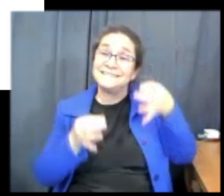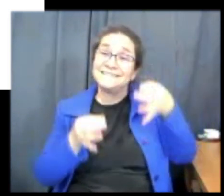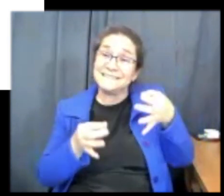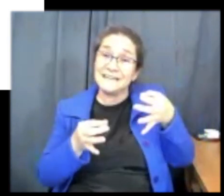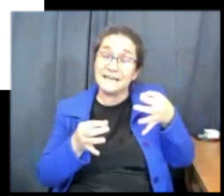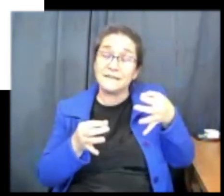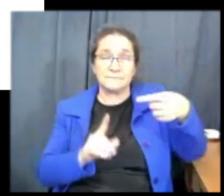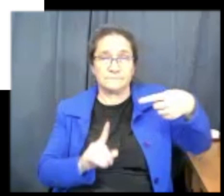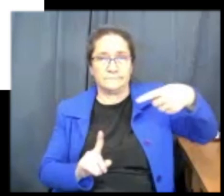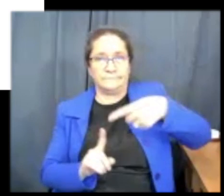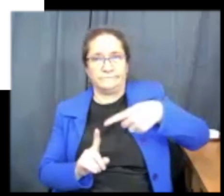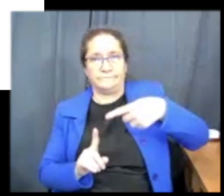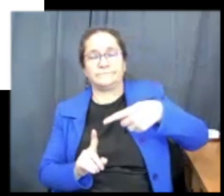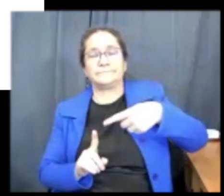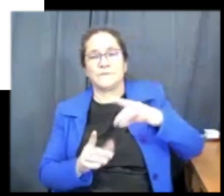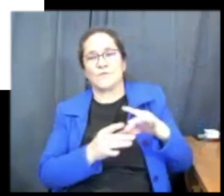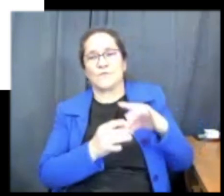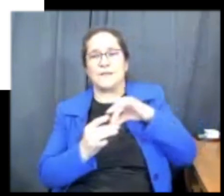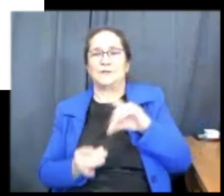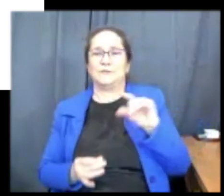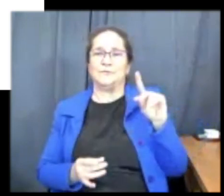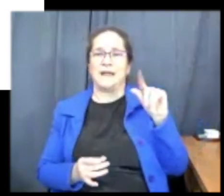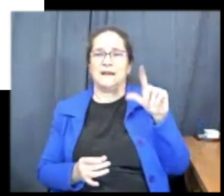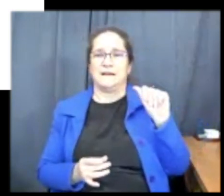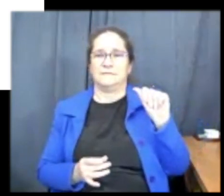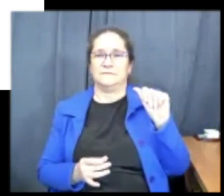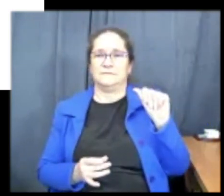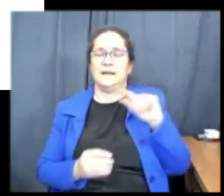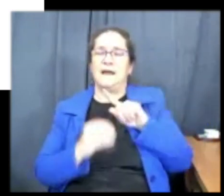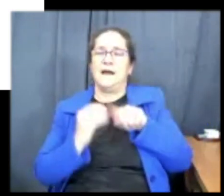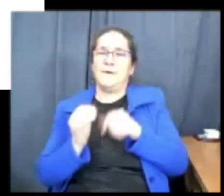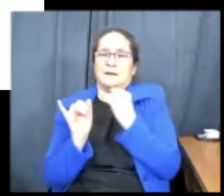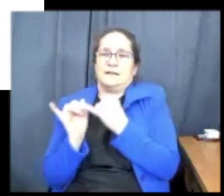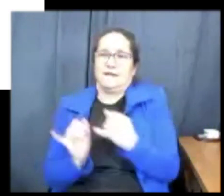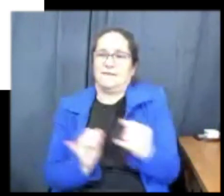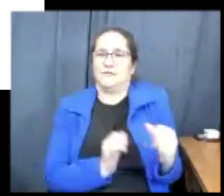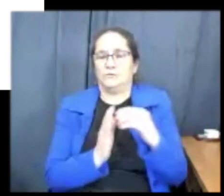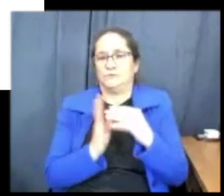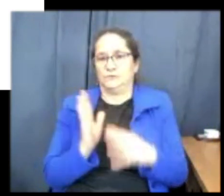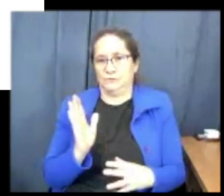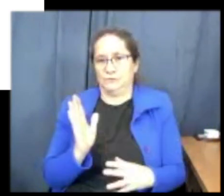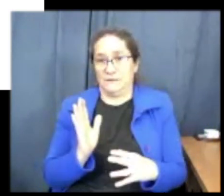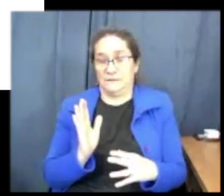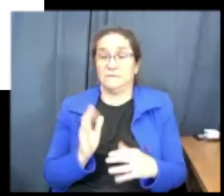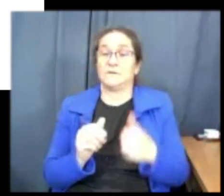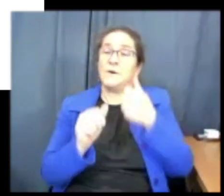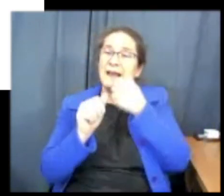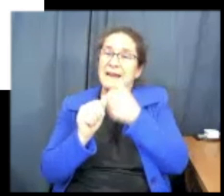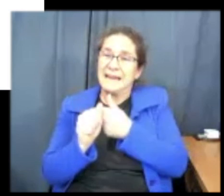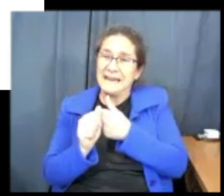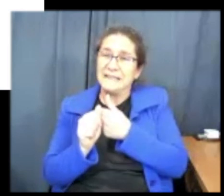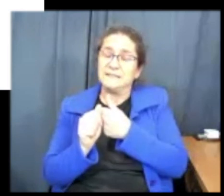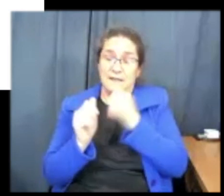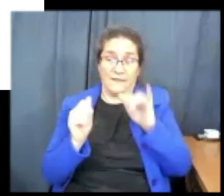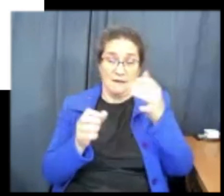need to go back to datasets around individual students. So for every question that's on the decision-making tool,